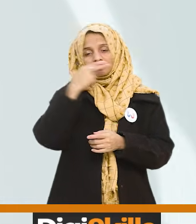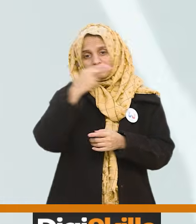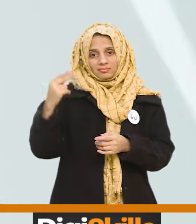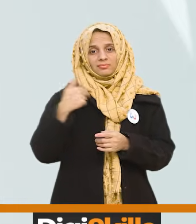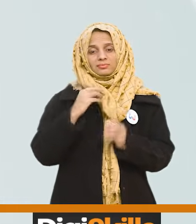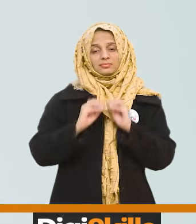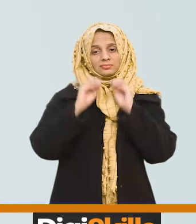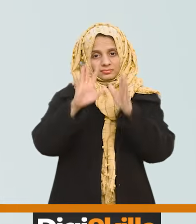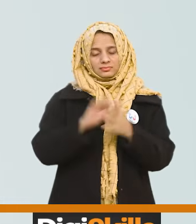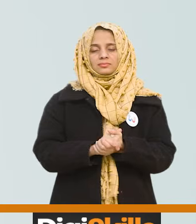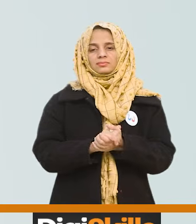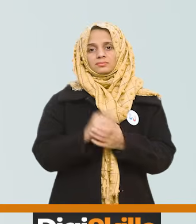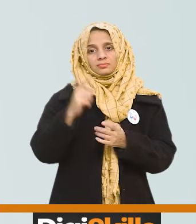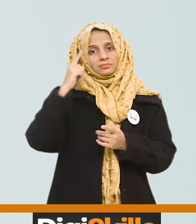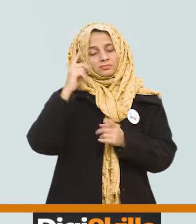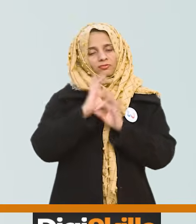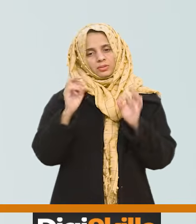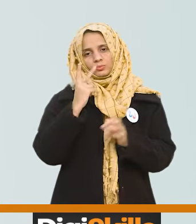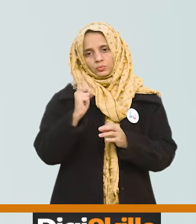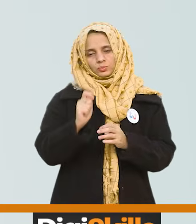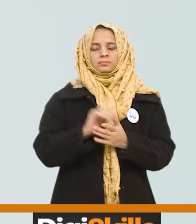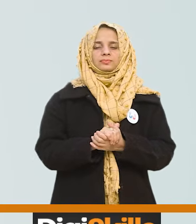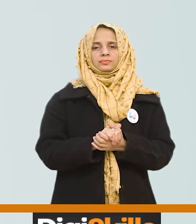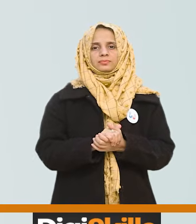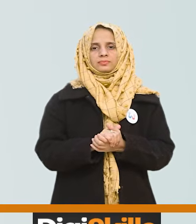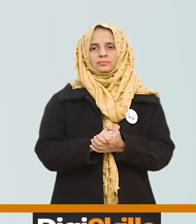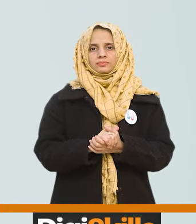the purpose of this video was to transfer knowledge to you.